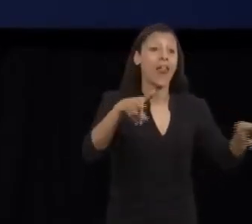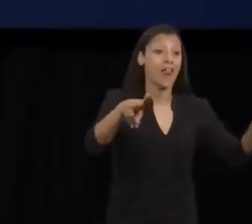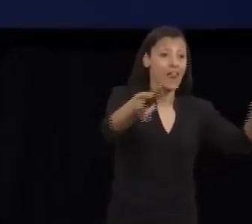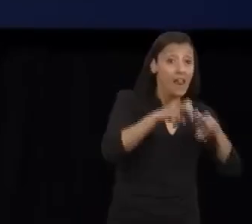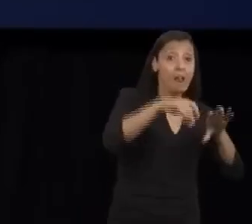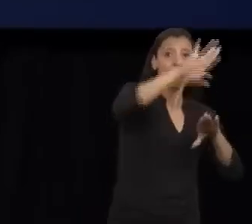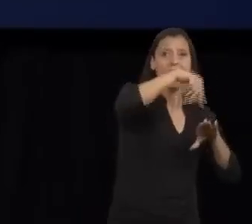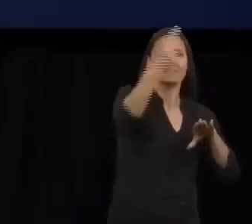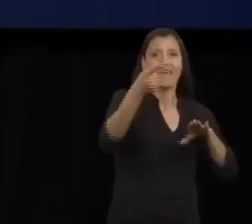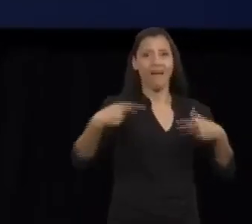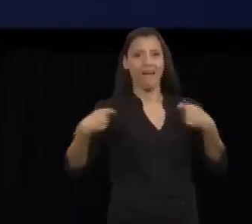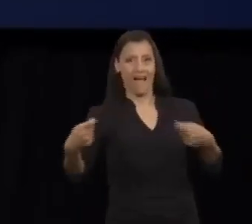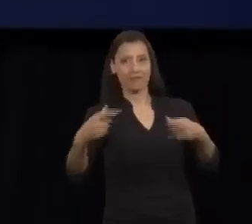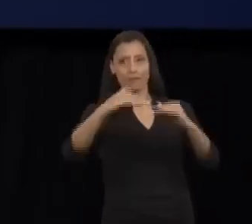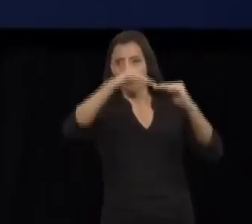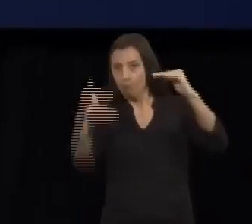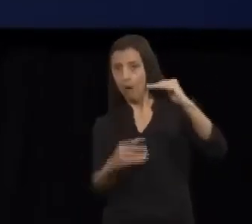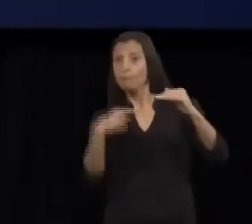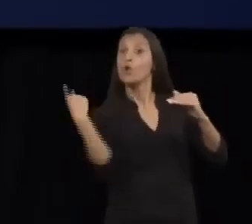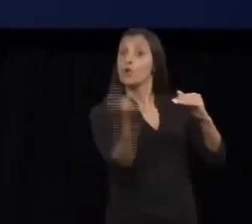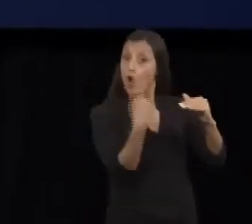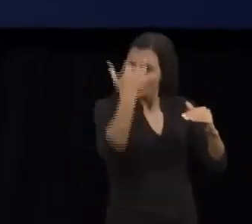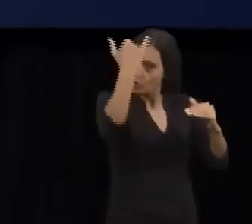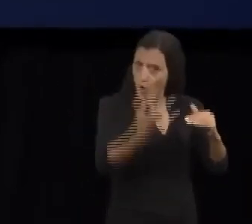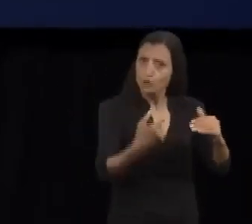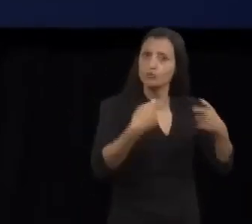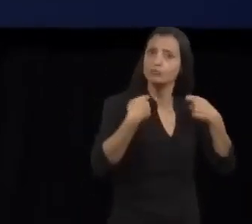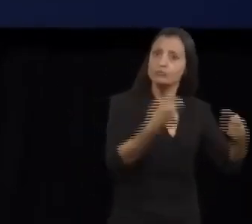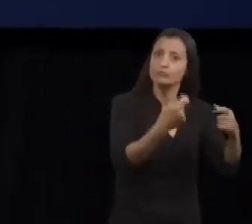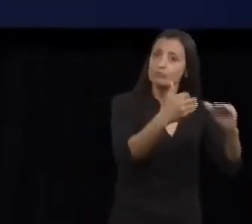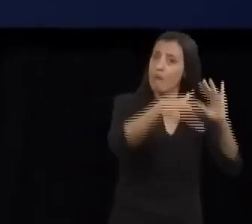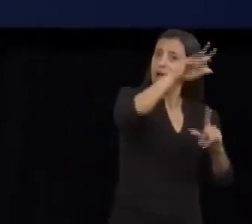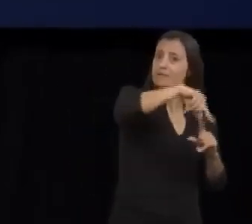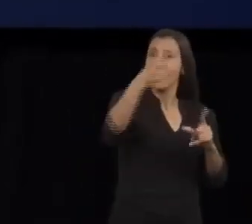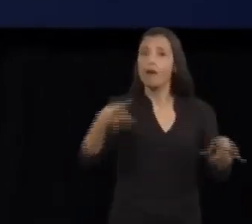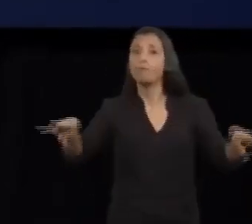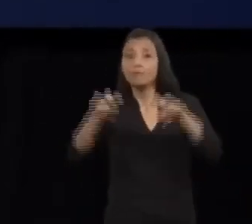We inherited a fiscal deficit in the PBI's five-point treasury